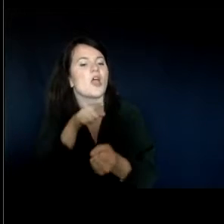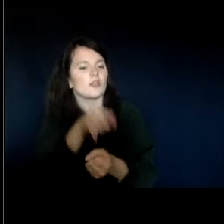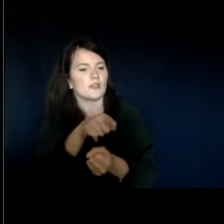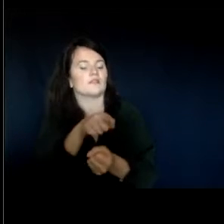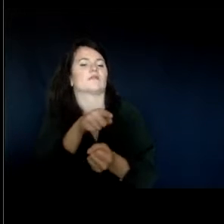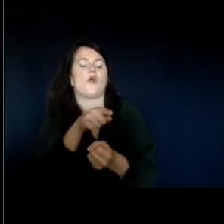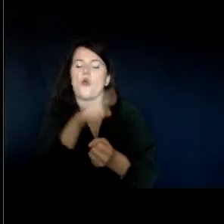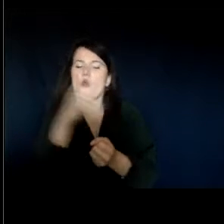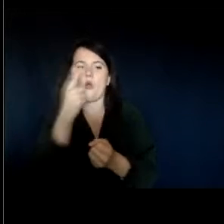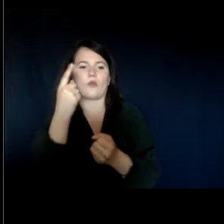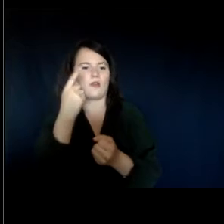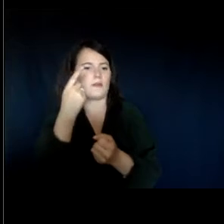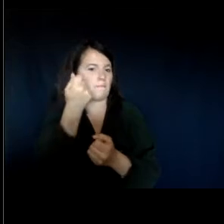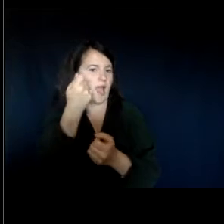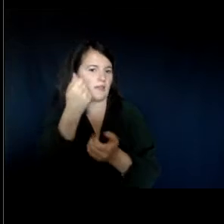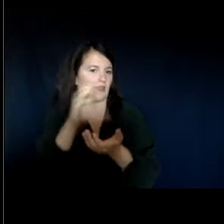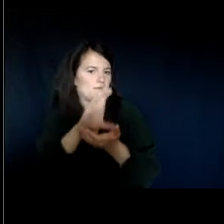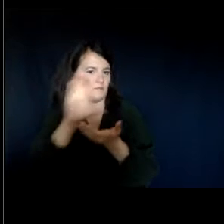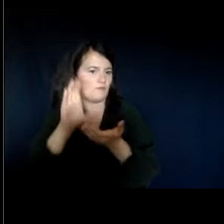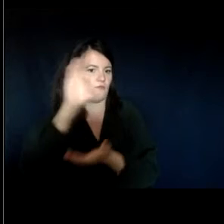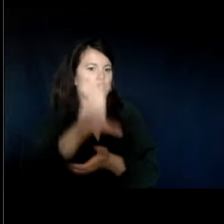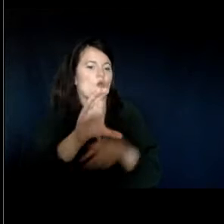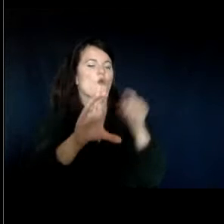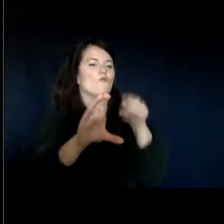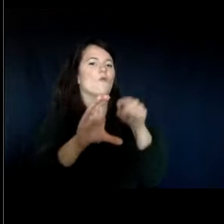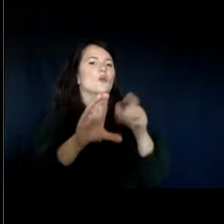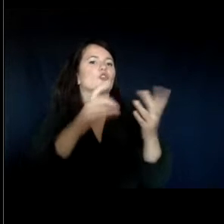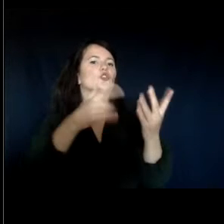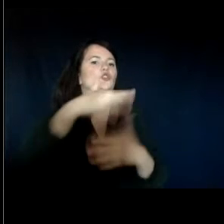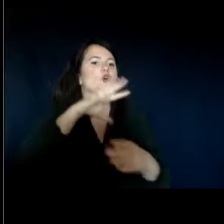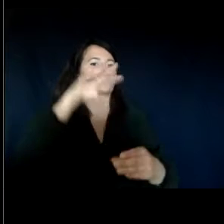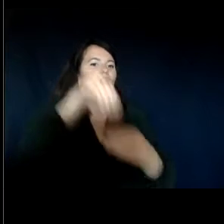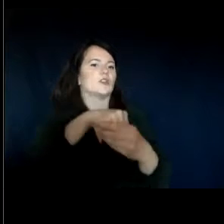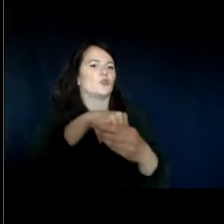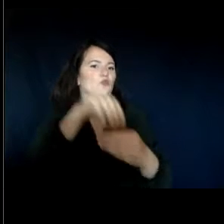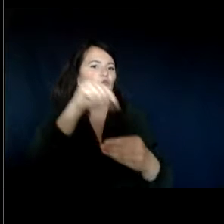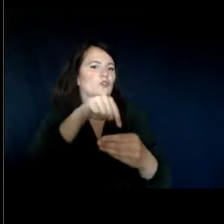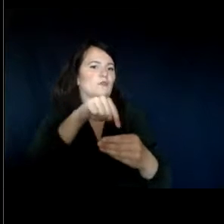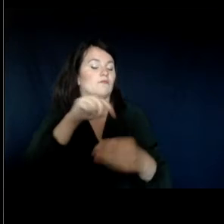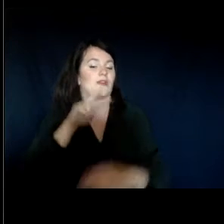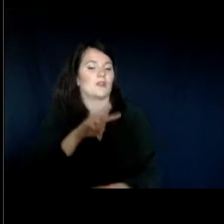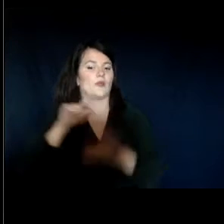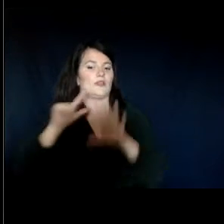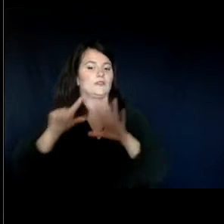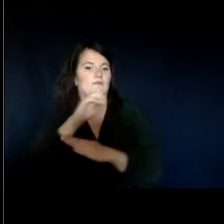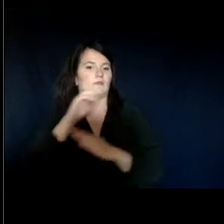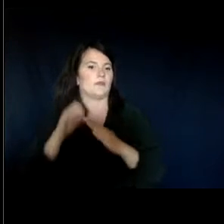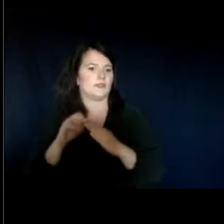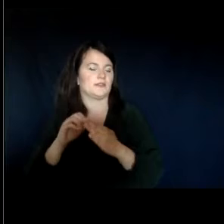It'll also ask for an increase of the percentage